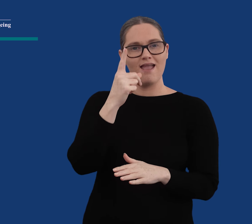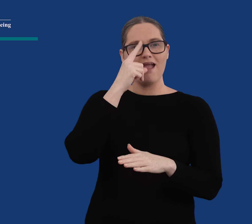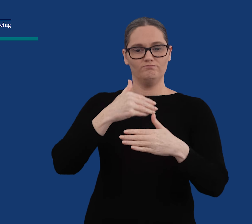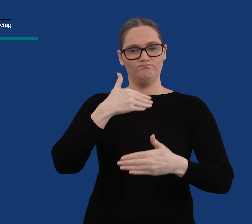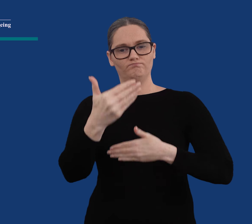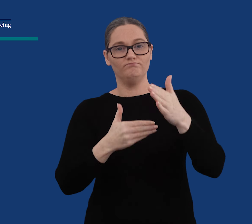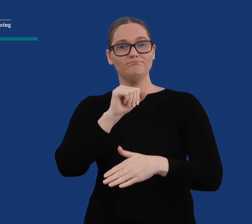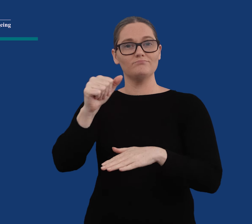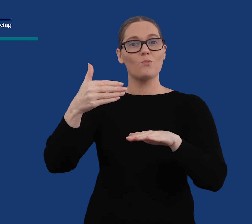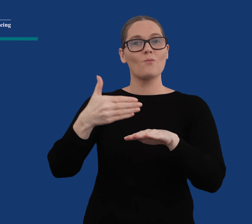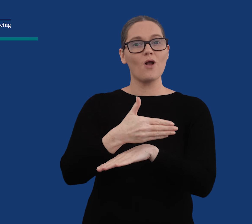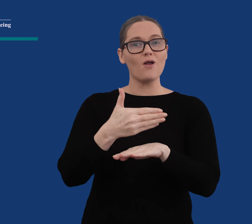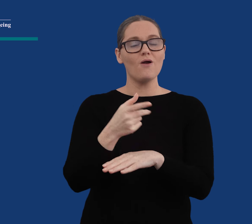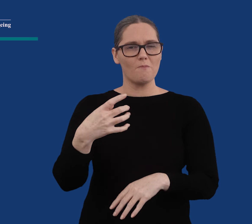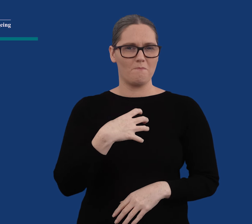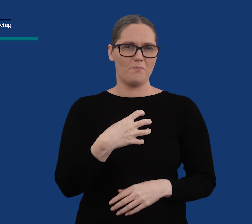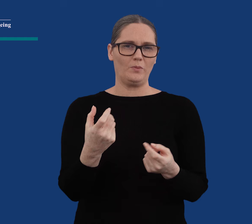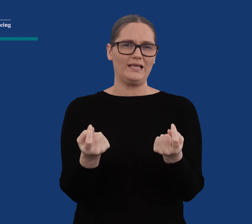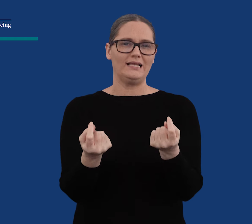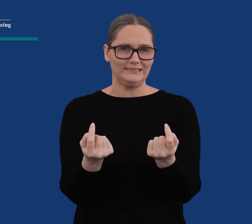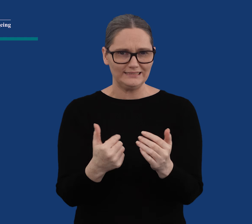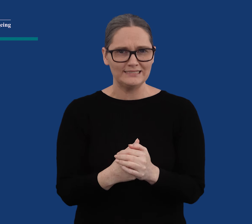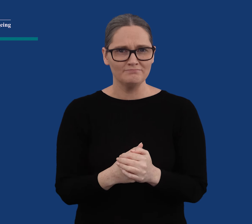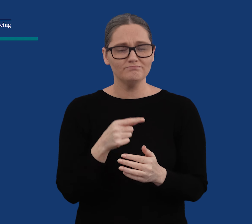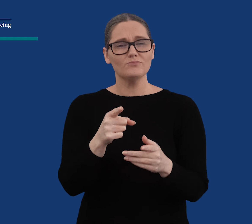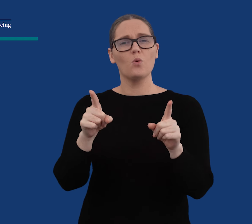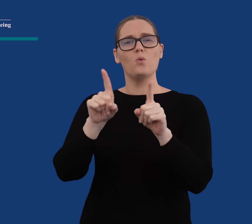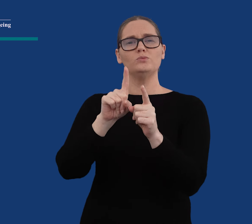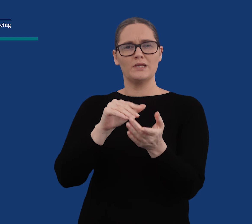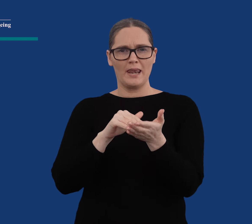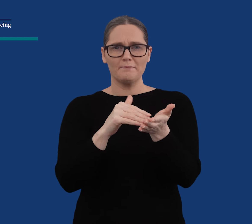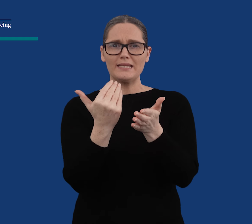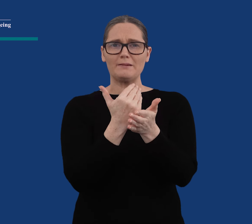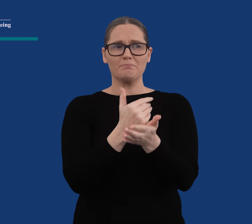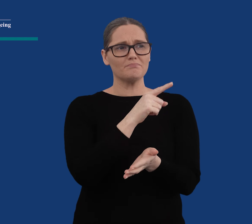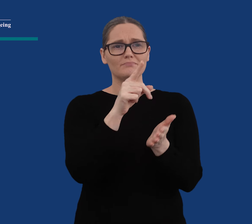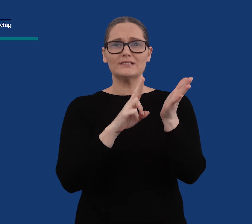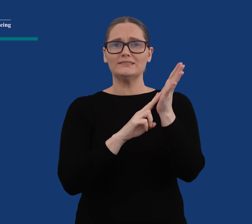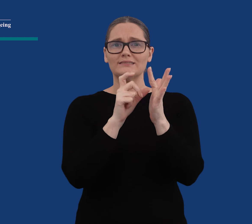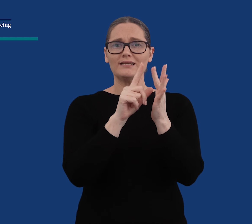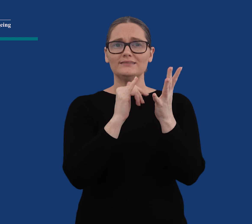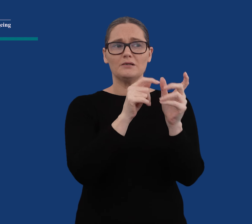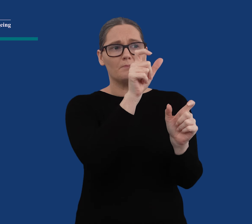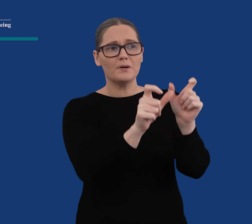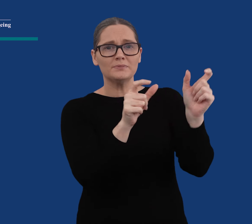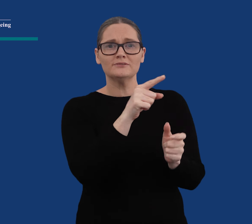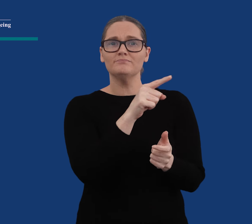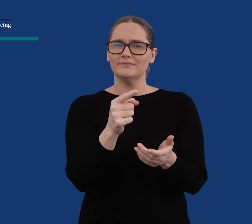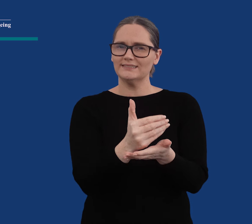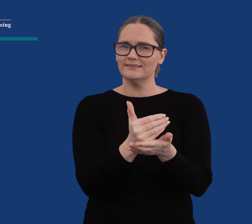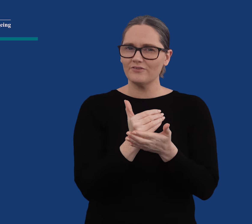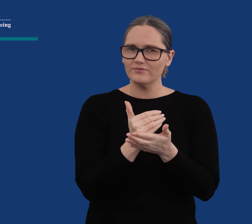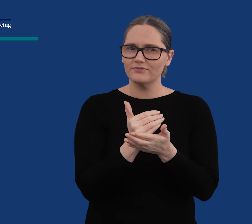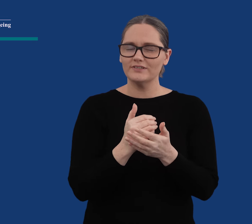to do their jobs more easily and support the safety of NDIS participants in the NDIS/Scheme.